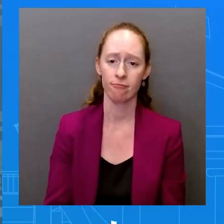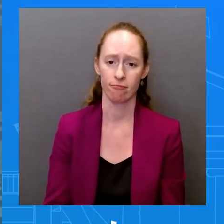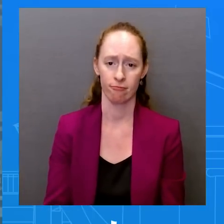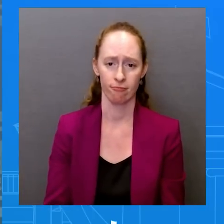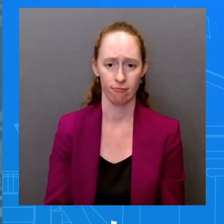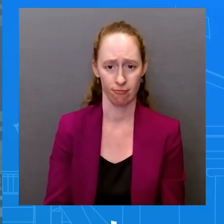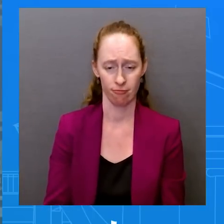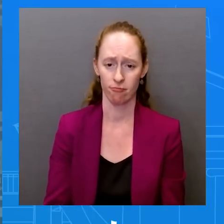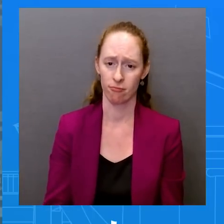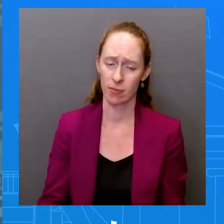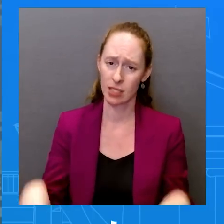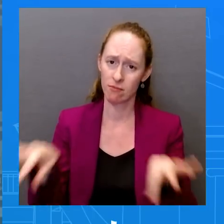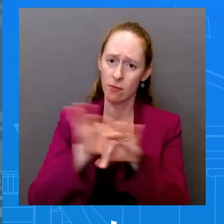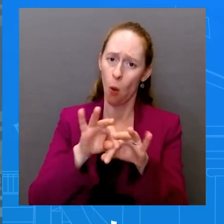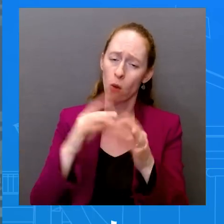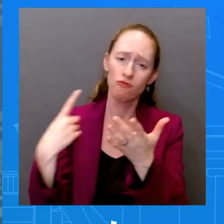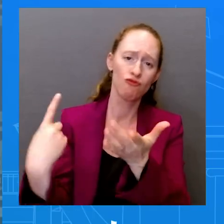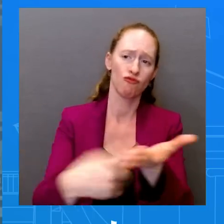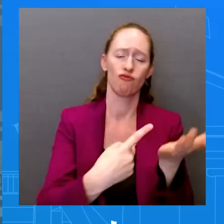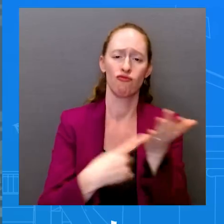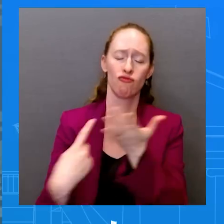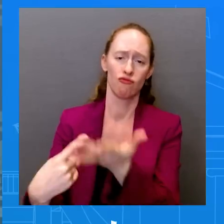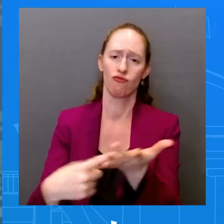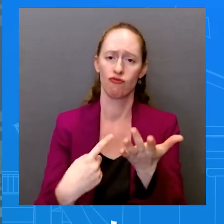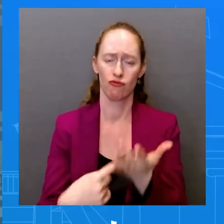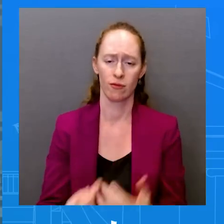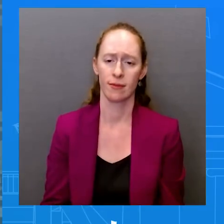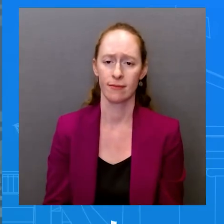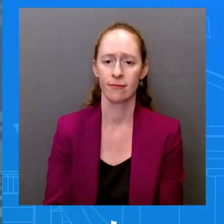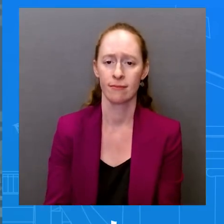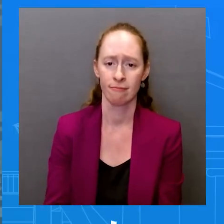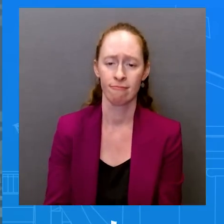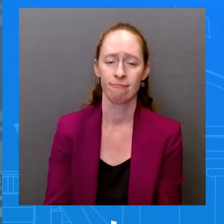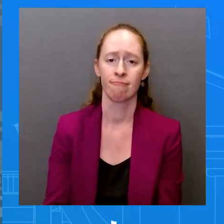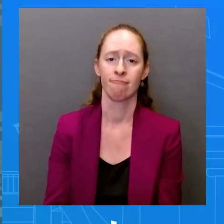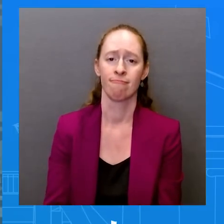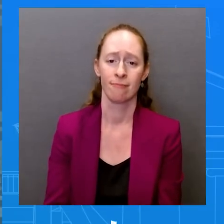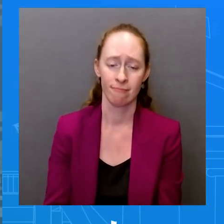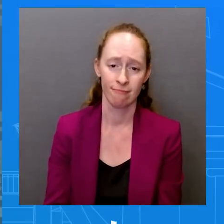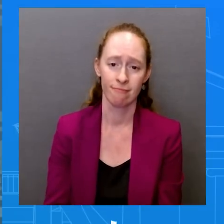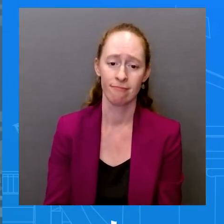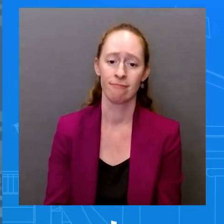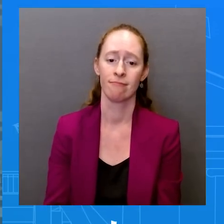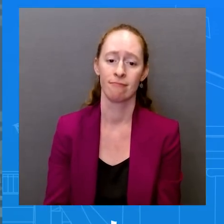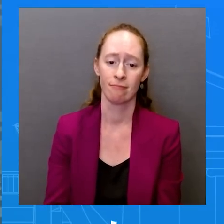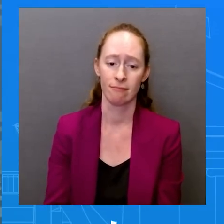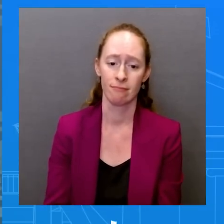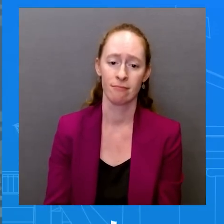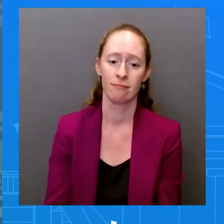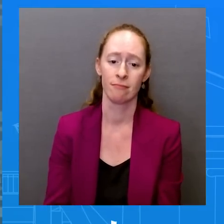I think what you should take out from today, or take away from today, is that, you know, the President is going to